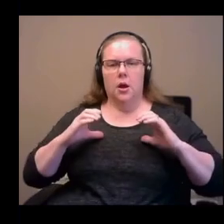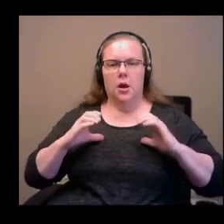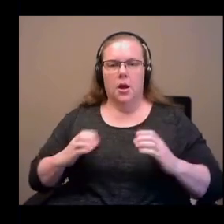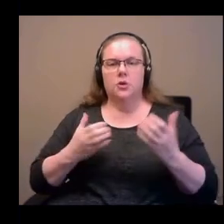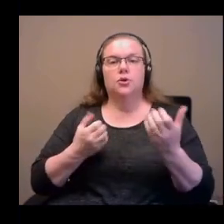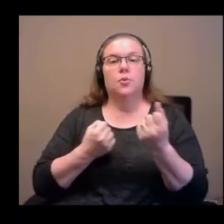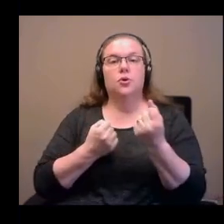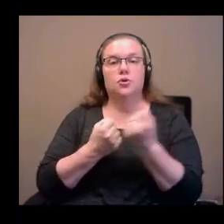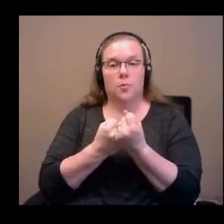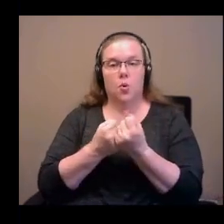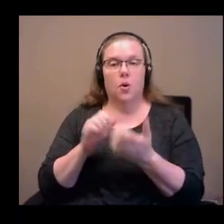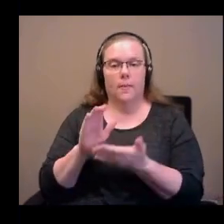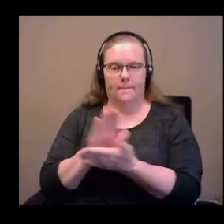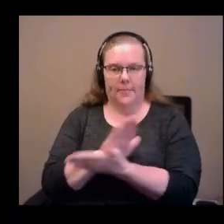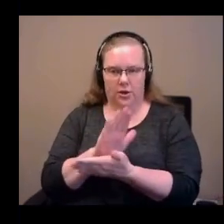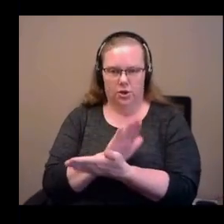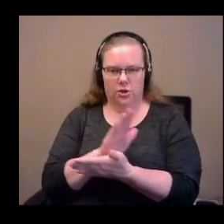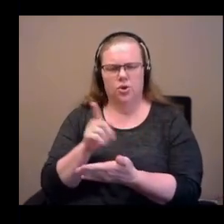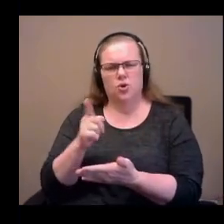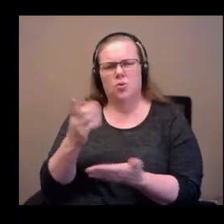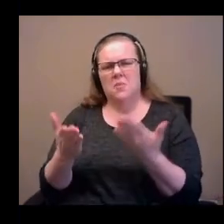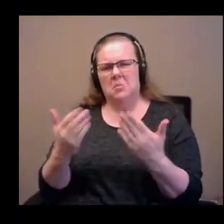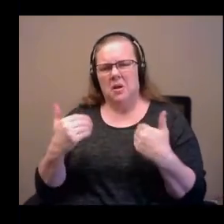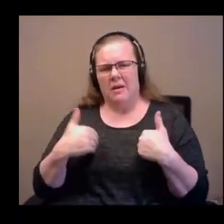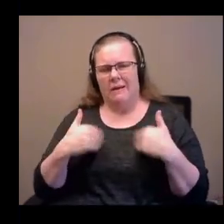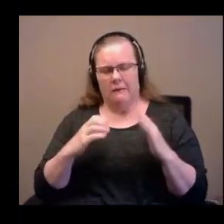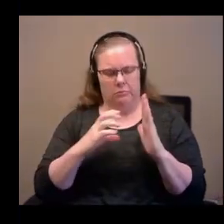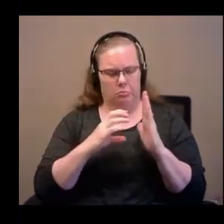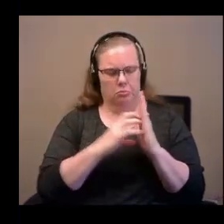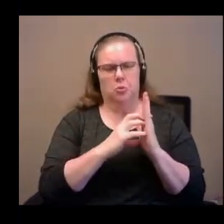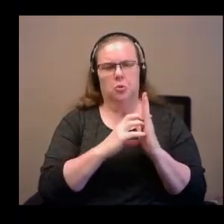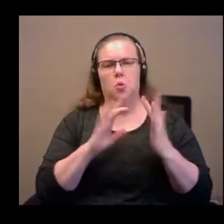you may have sections of your website or different places where you give people information, and the